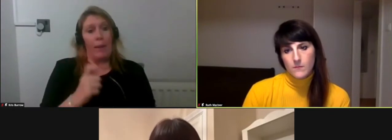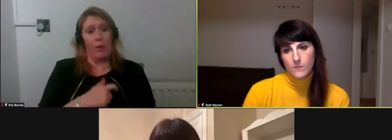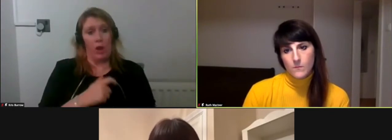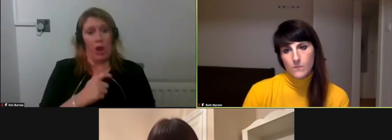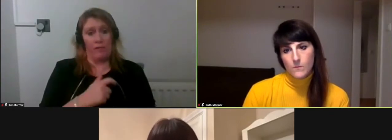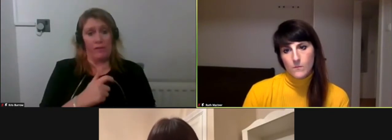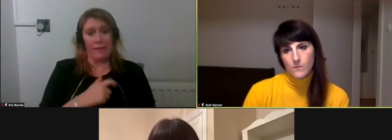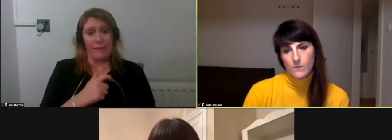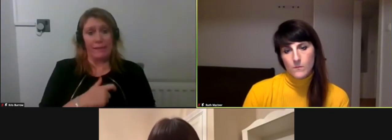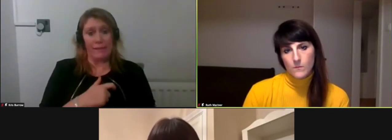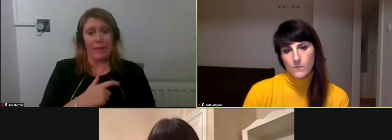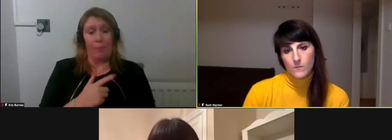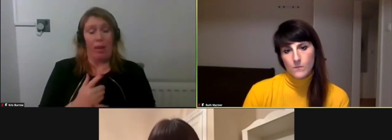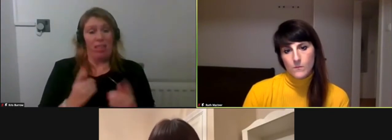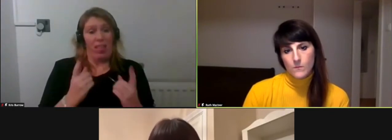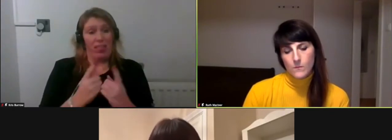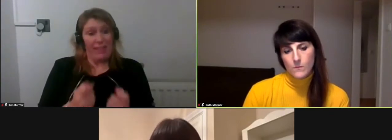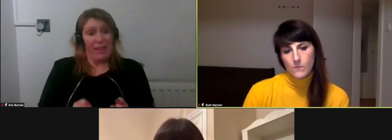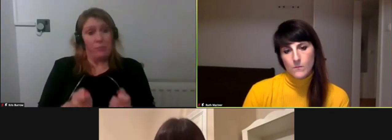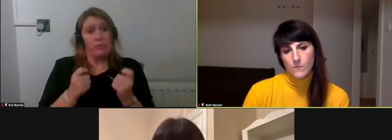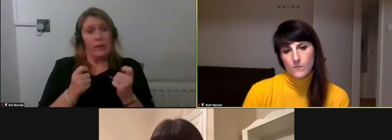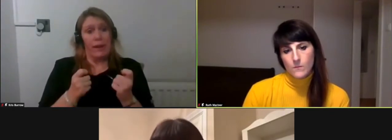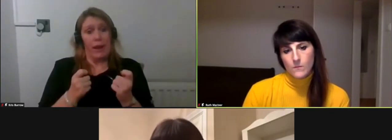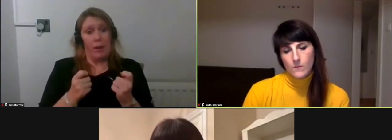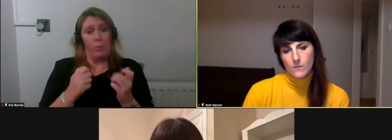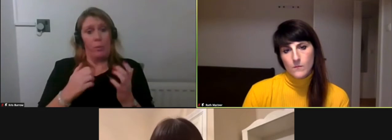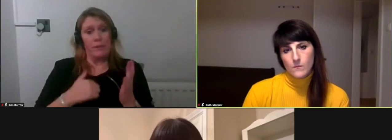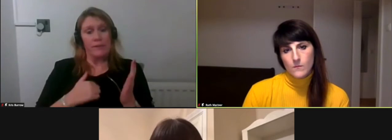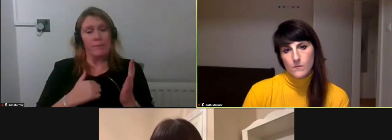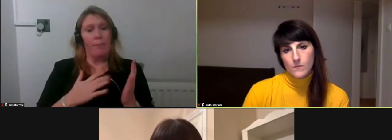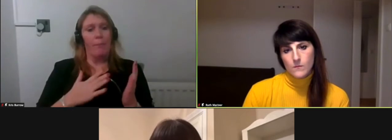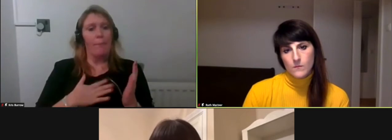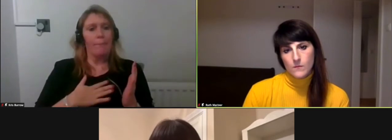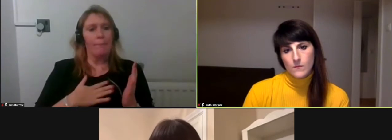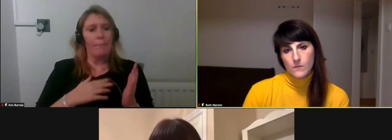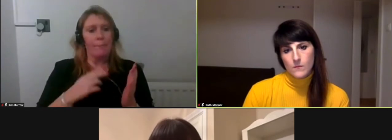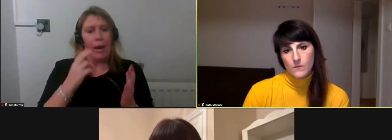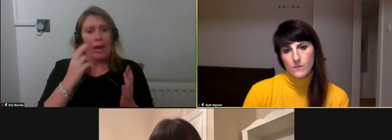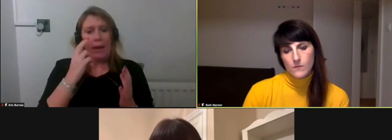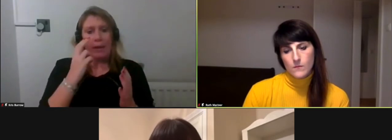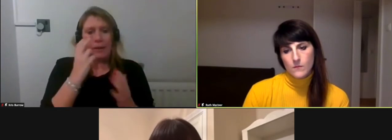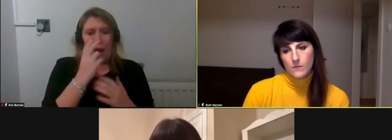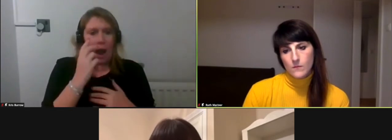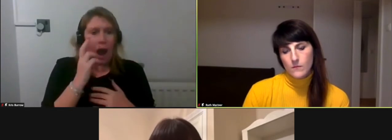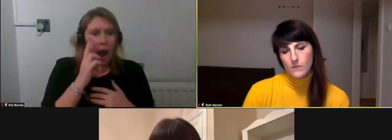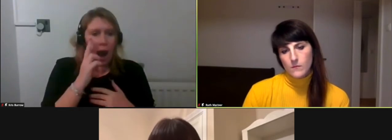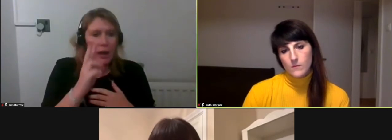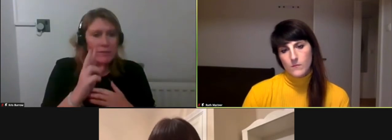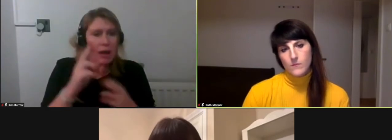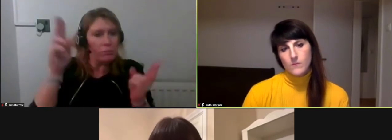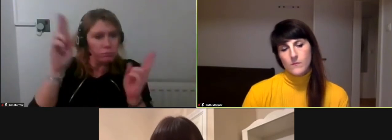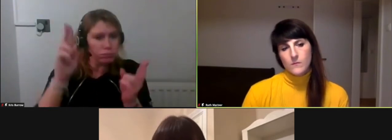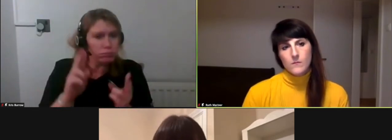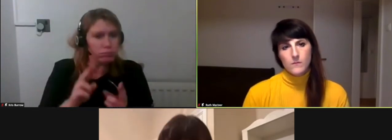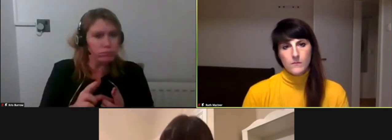me and I kept thinking about was my visual impairment, it's something for many years I haven't really felt confident in talking